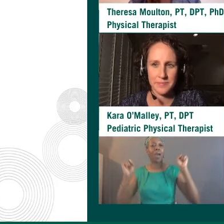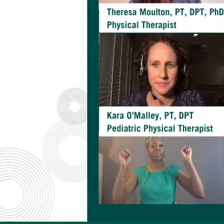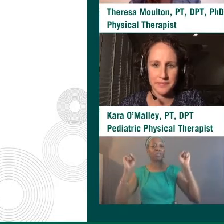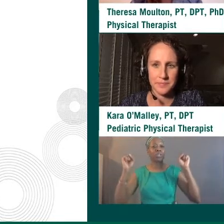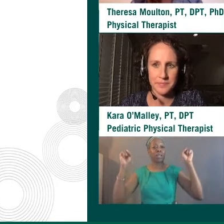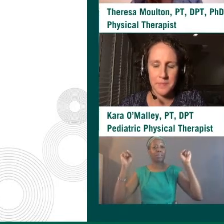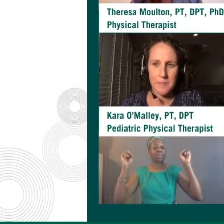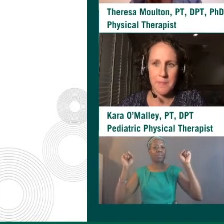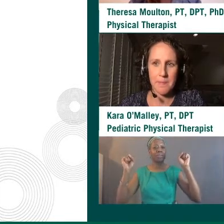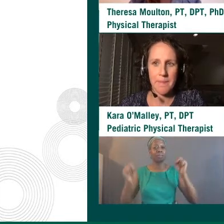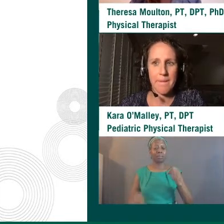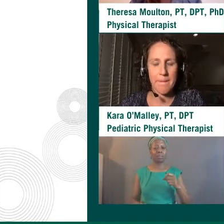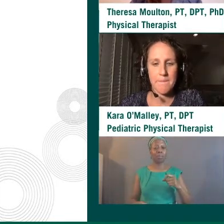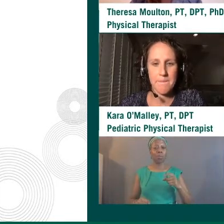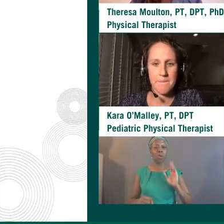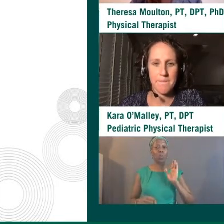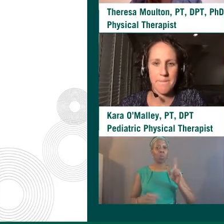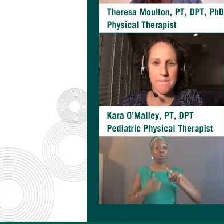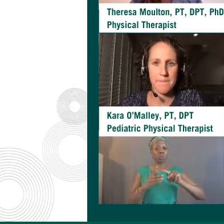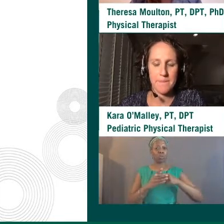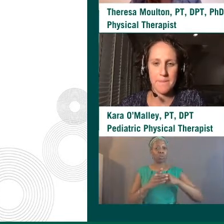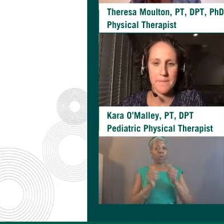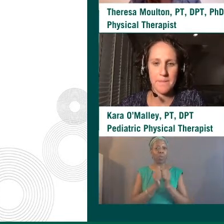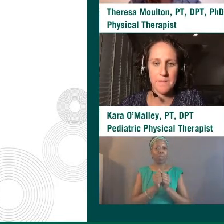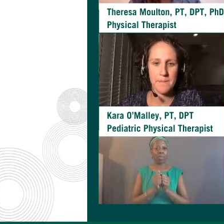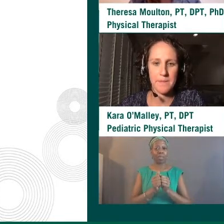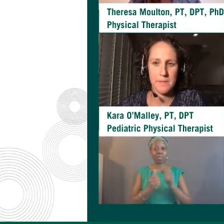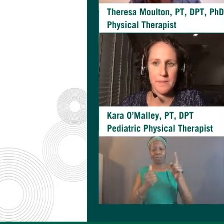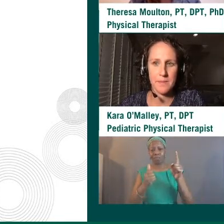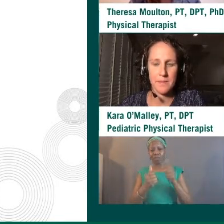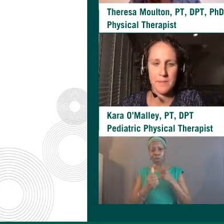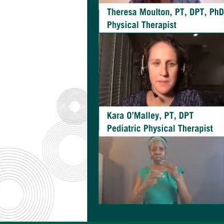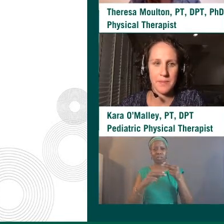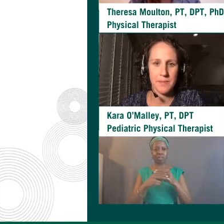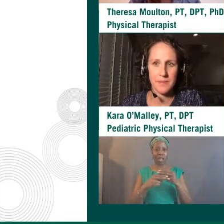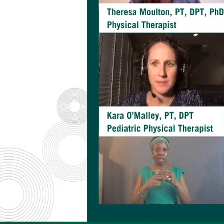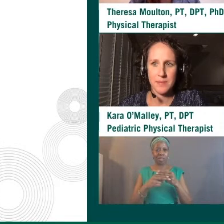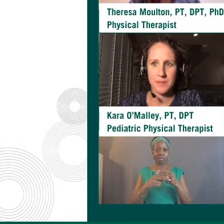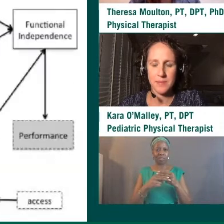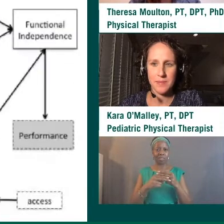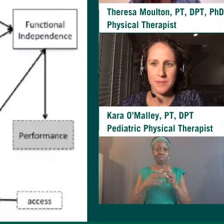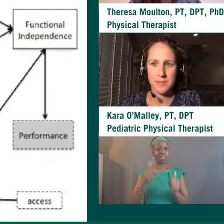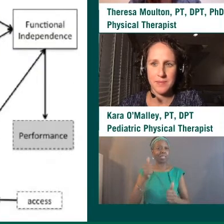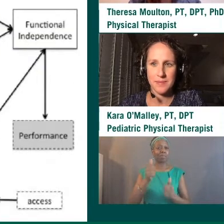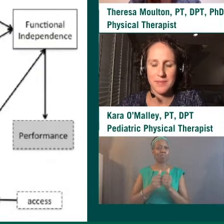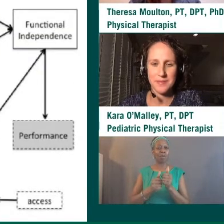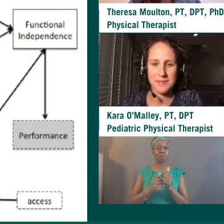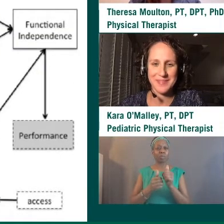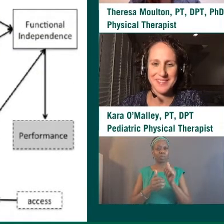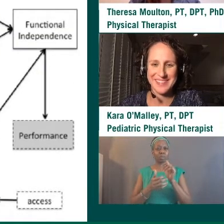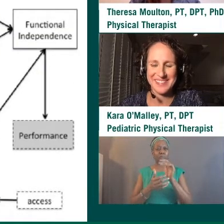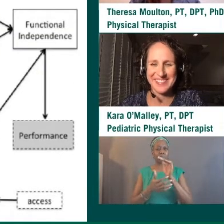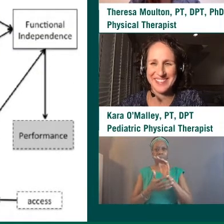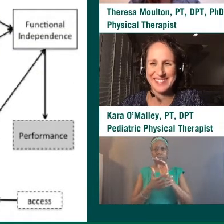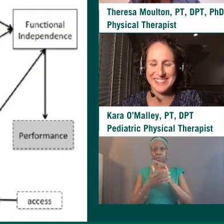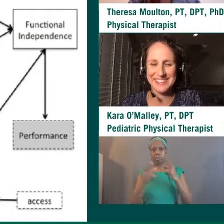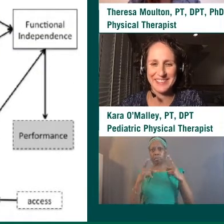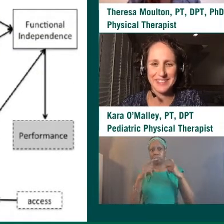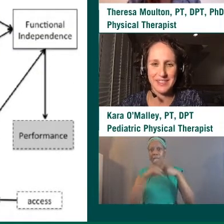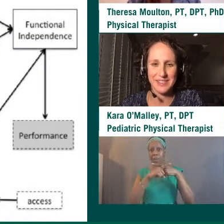So we're gonna start with the first slide is the most complicated slide we're going to show you tonight.